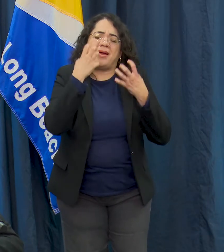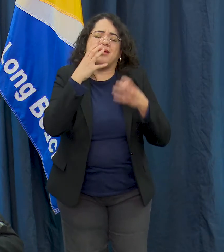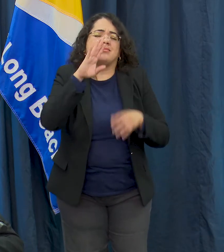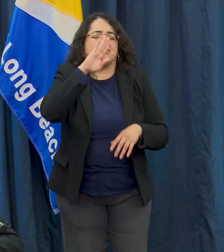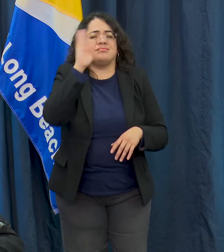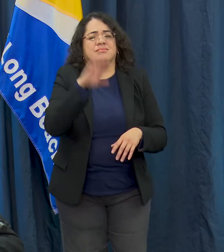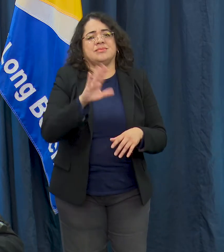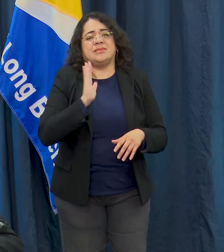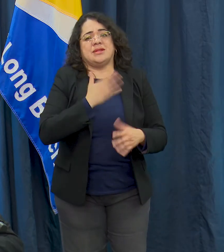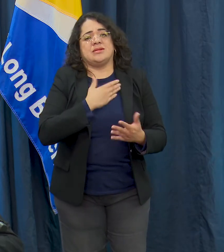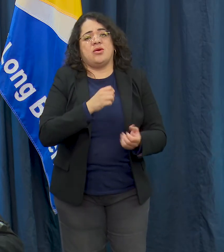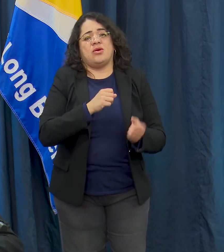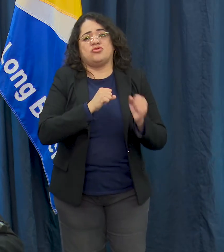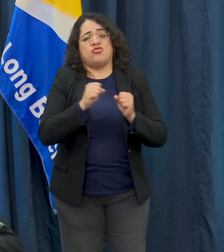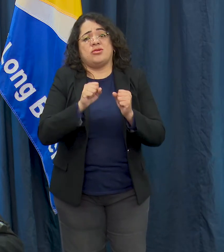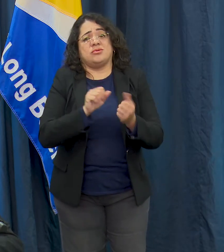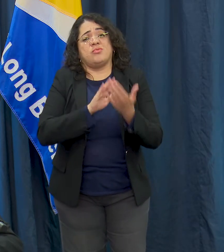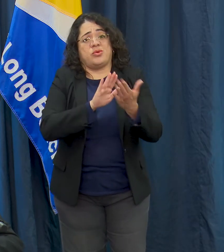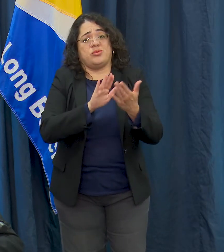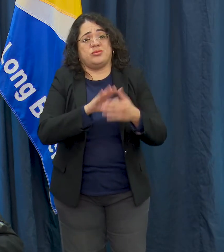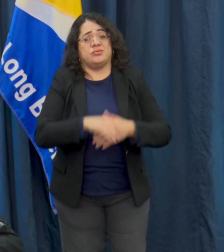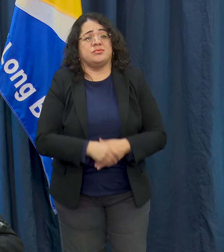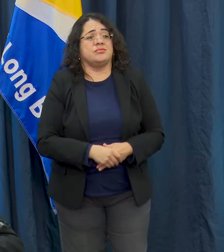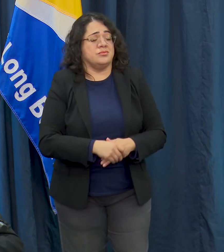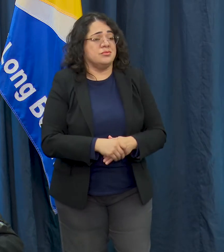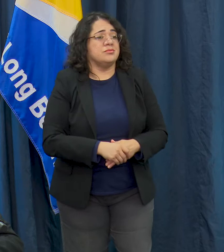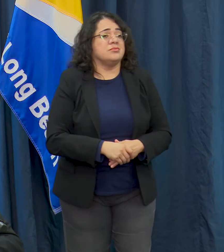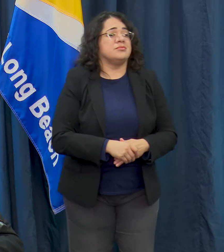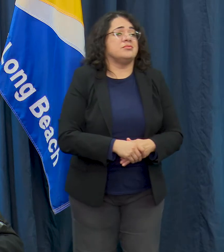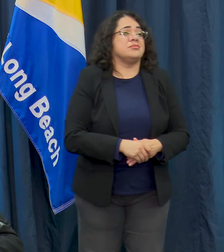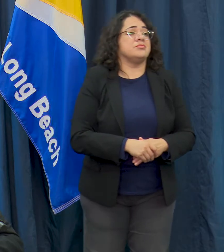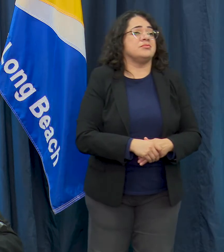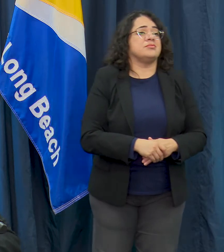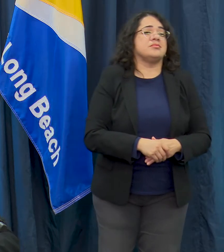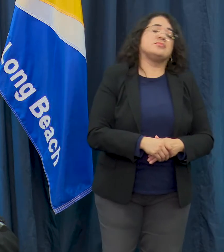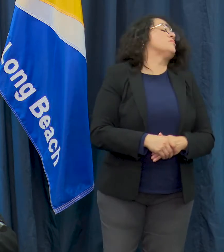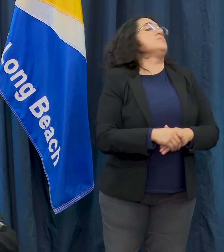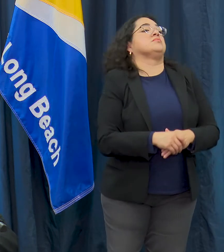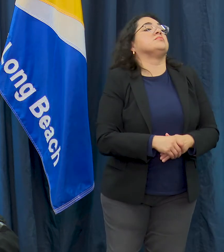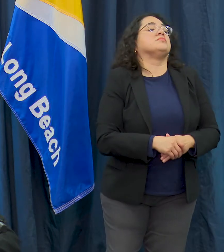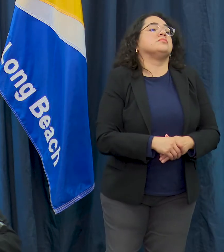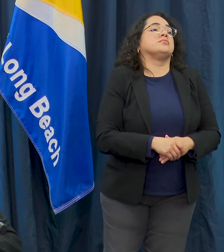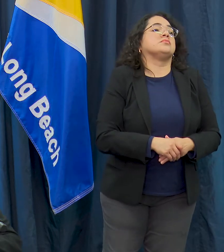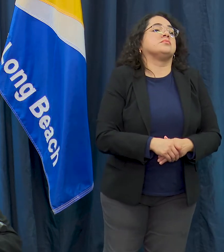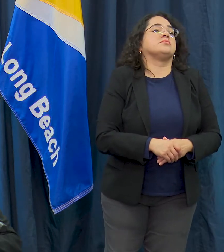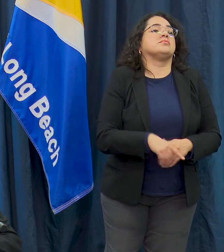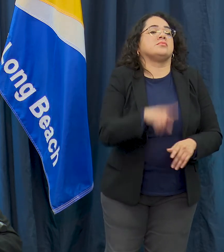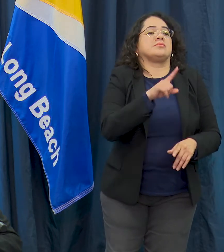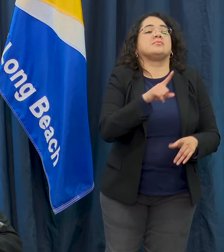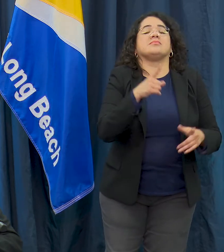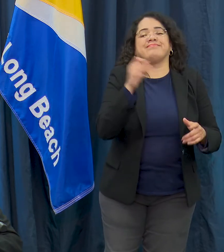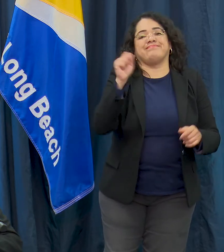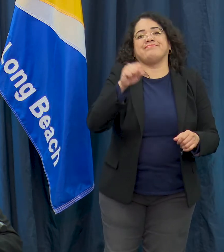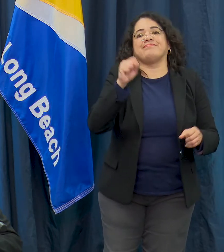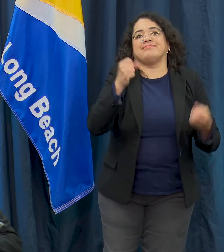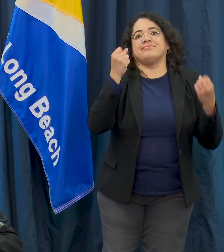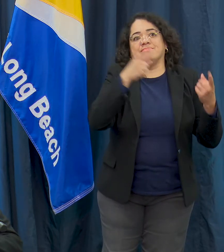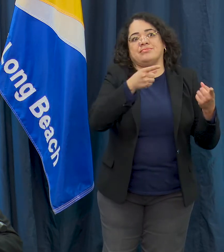approach. Thank you Mayor. There seems to be a consensus here but it's obviously very frustrating for a lot of people. There's a question here